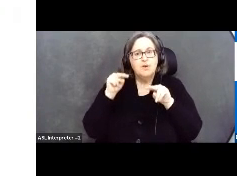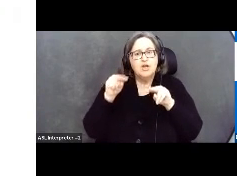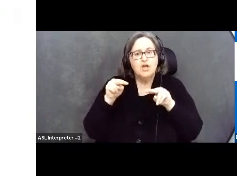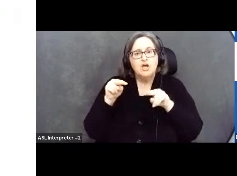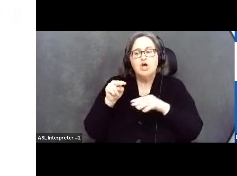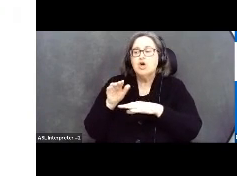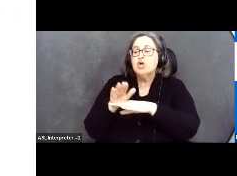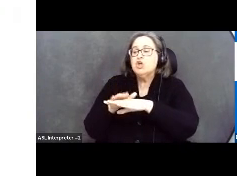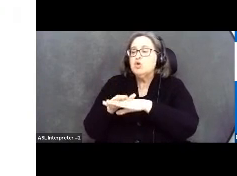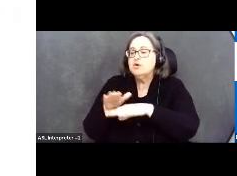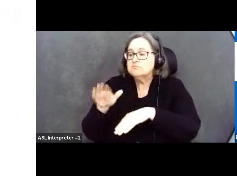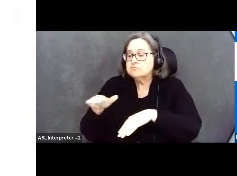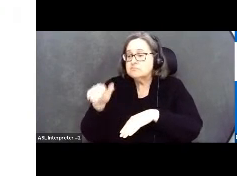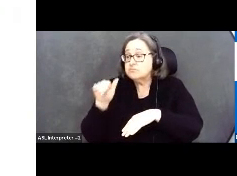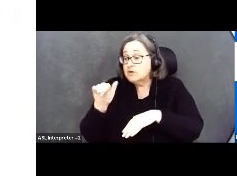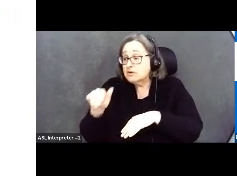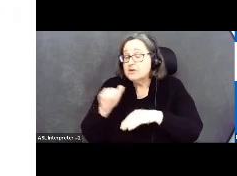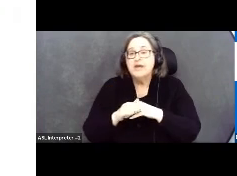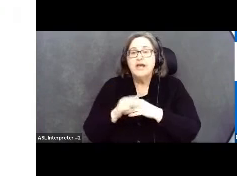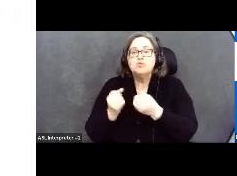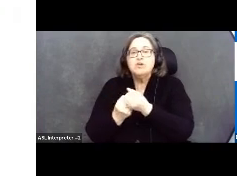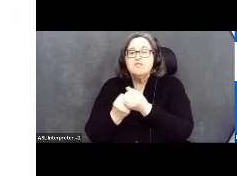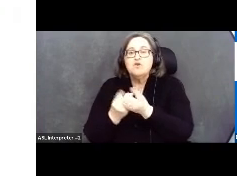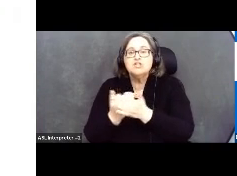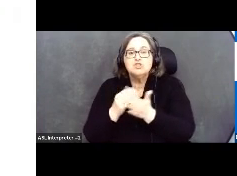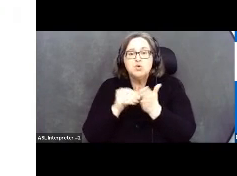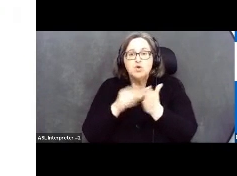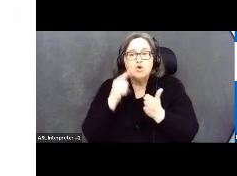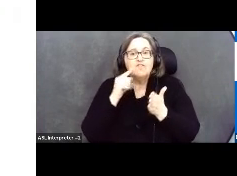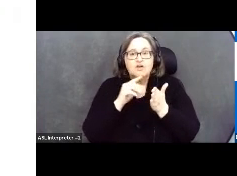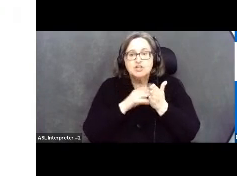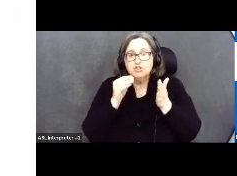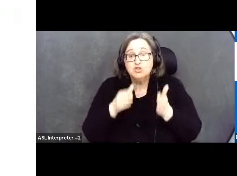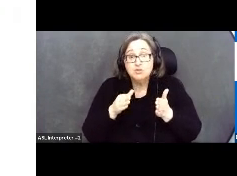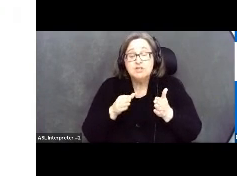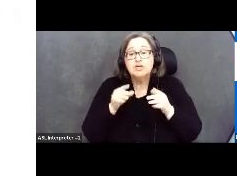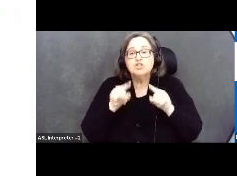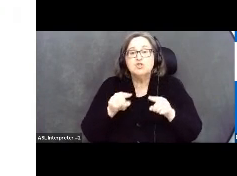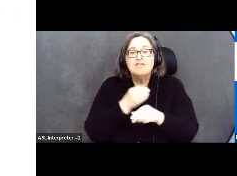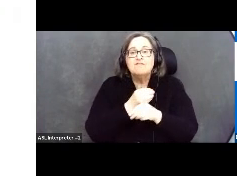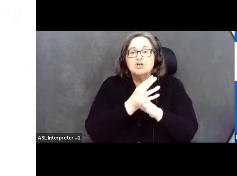and reinforcing learning for students if it is needed during the virtual learning environment.